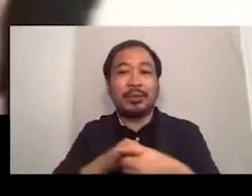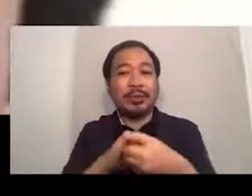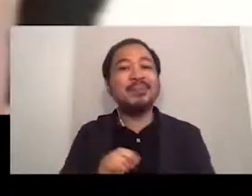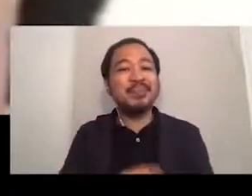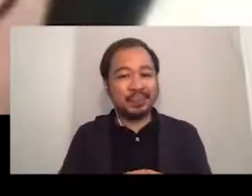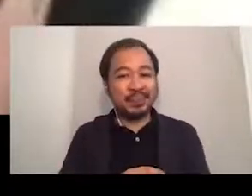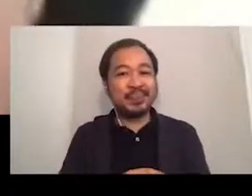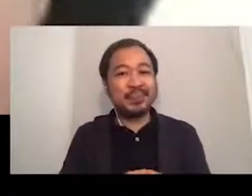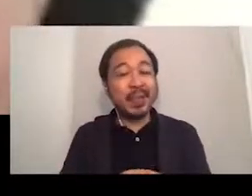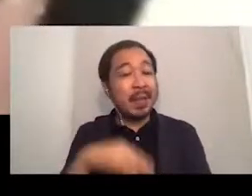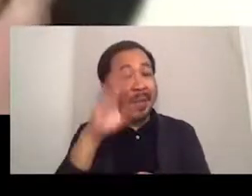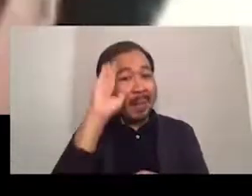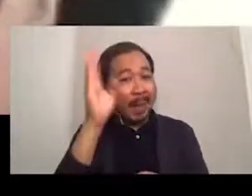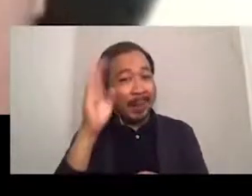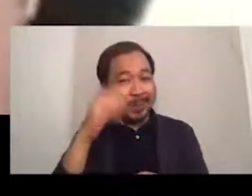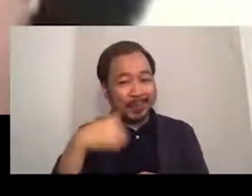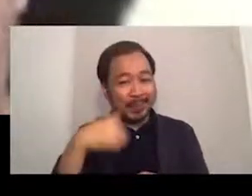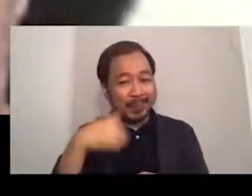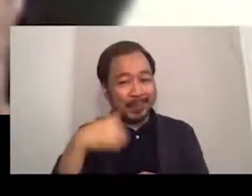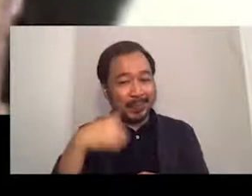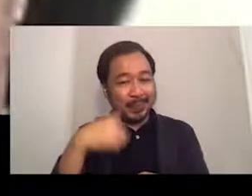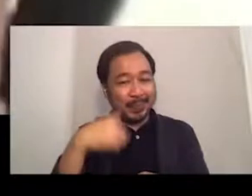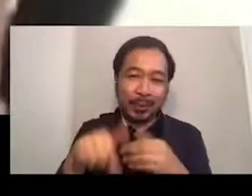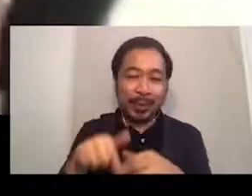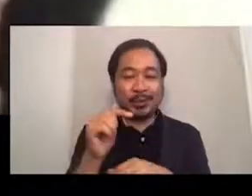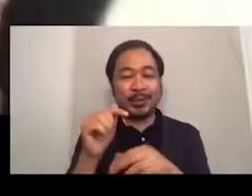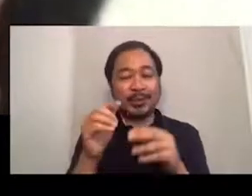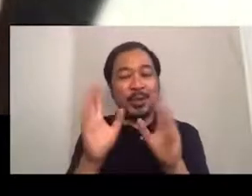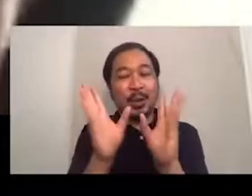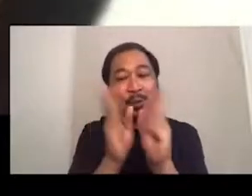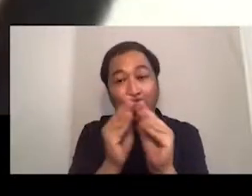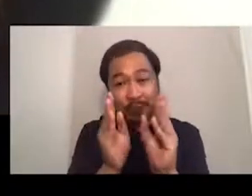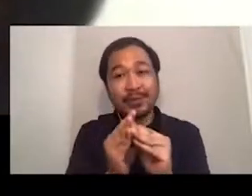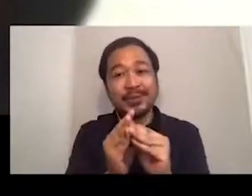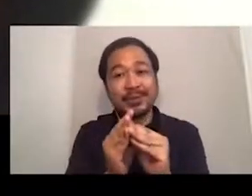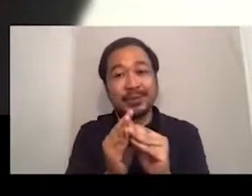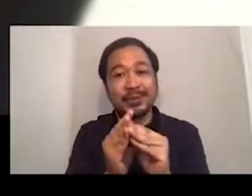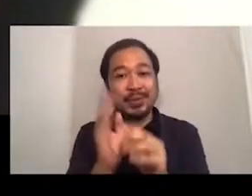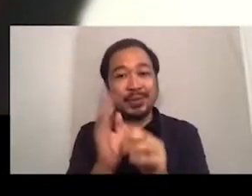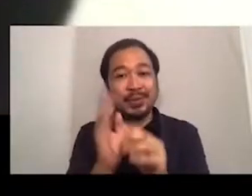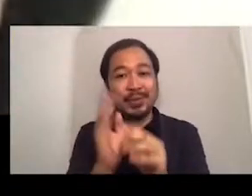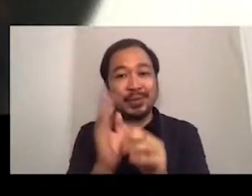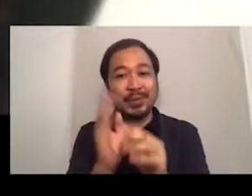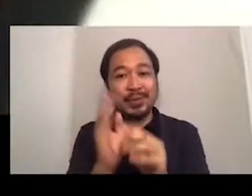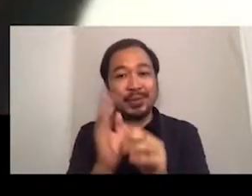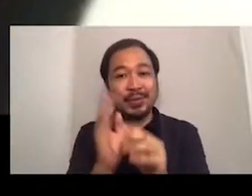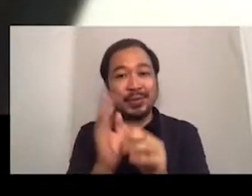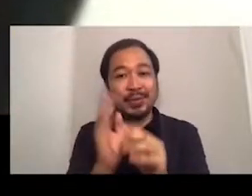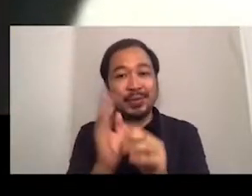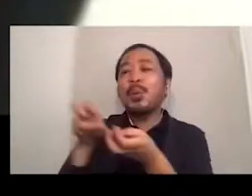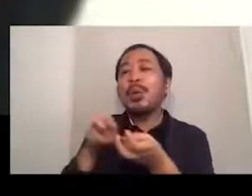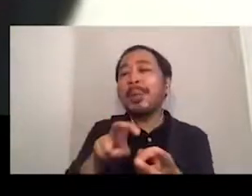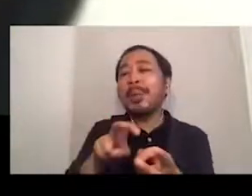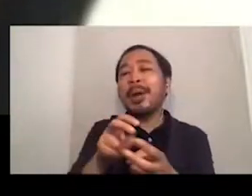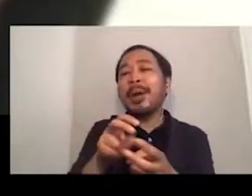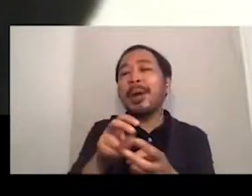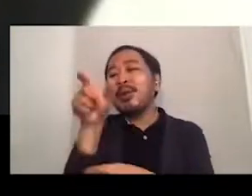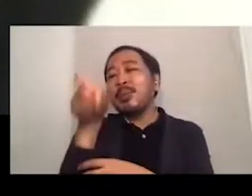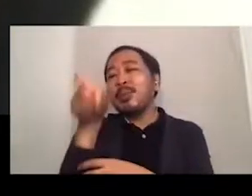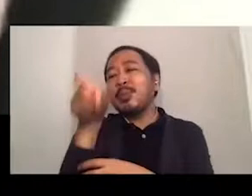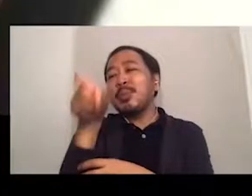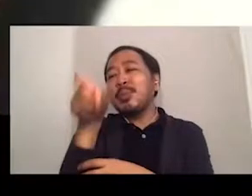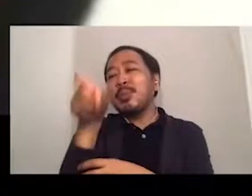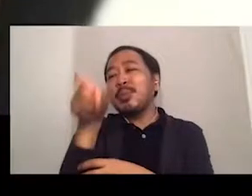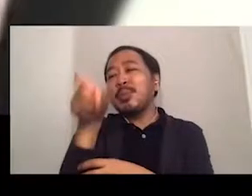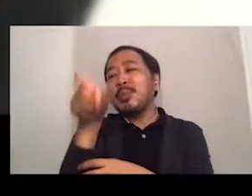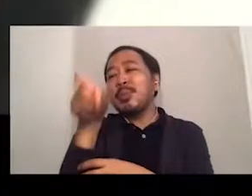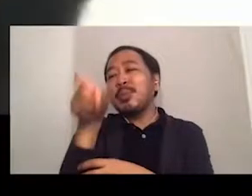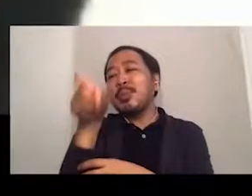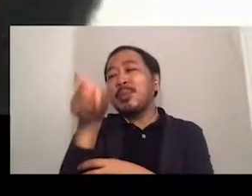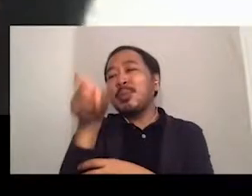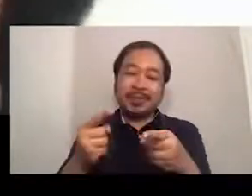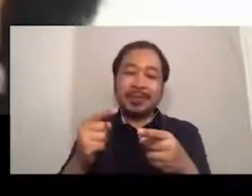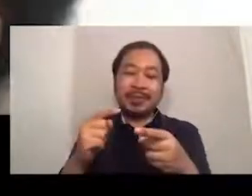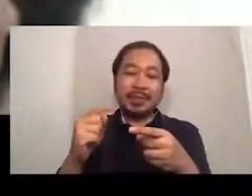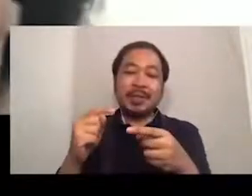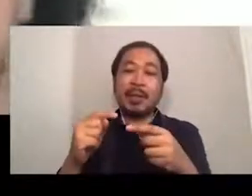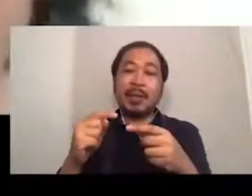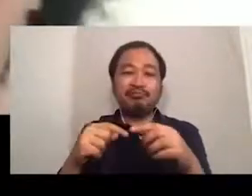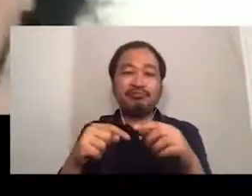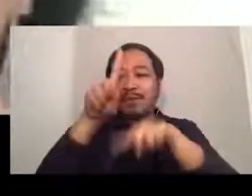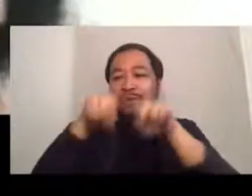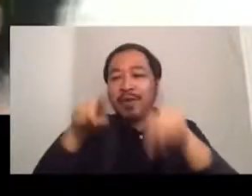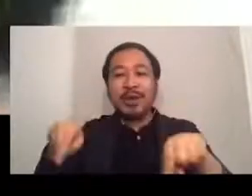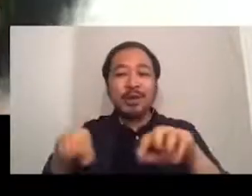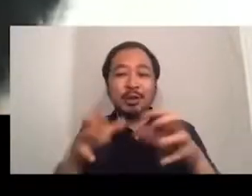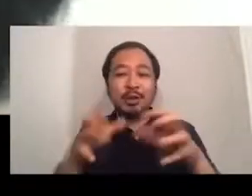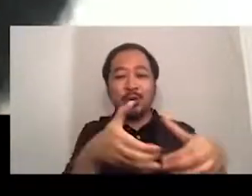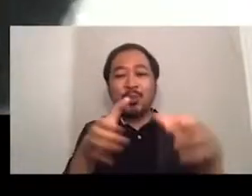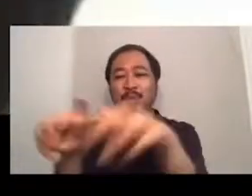And I hope my sharing today will be able to provide some insights as to the critical need to ensure continuous accessibility for rehabilitation